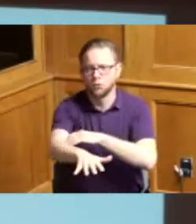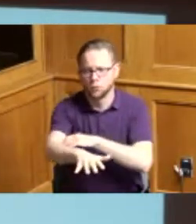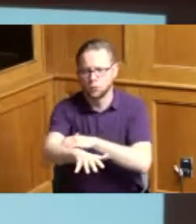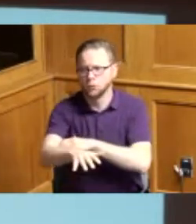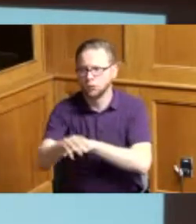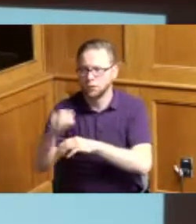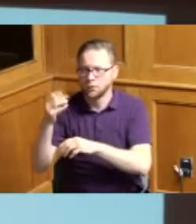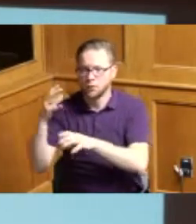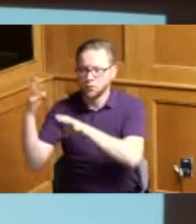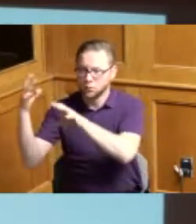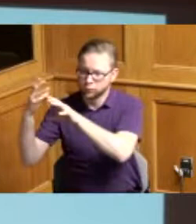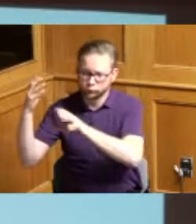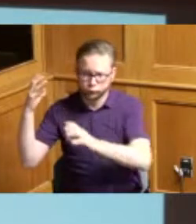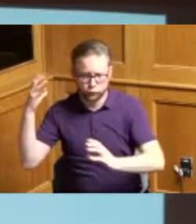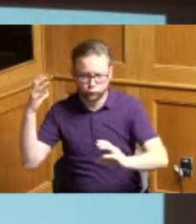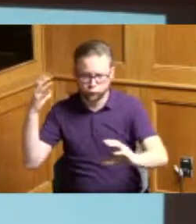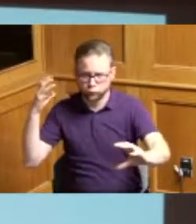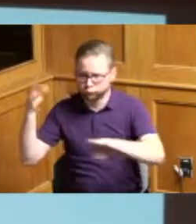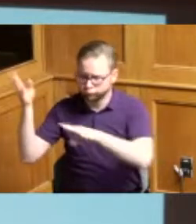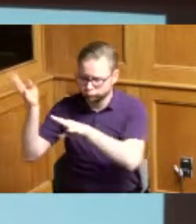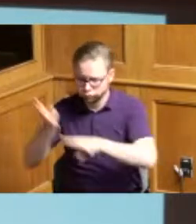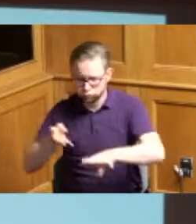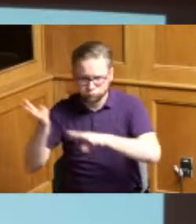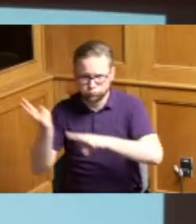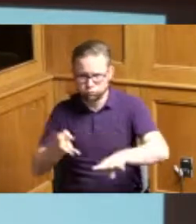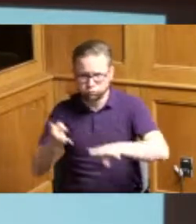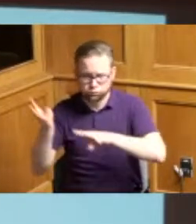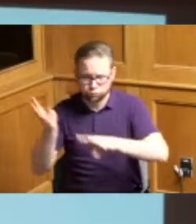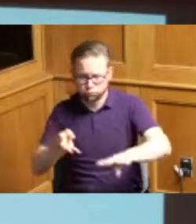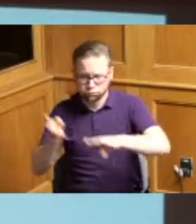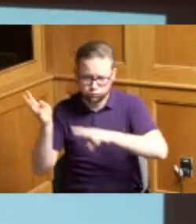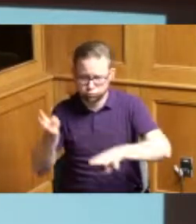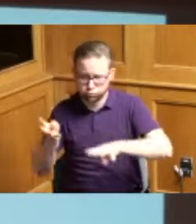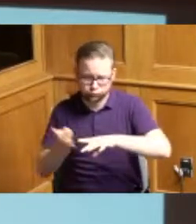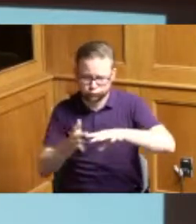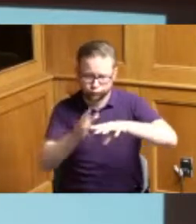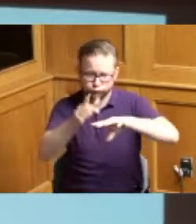flows cannot go to the treatment facility it leads to combines over overflows and lastly even